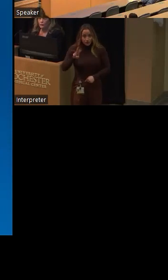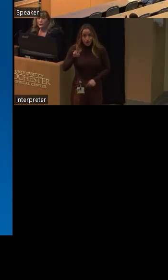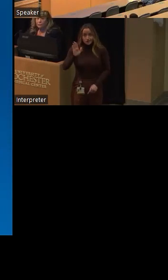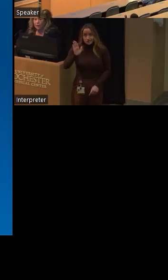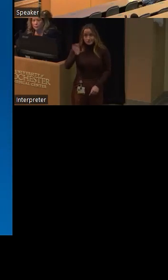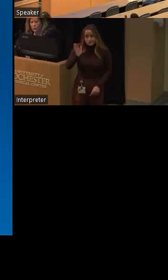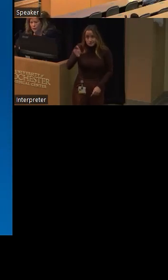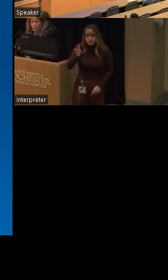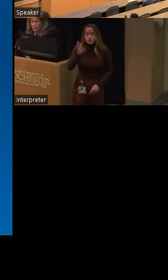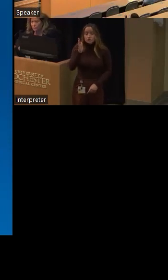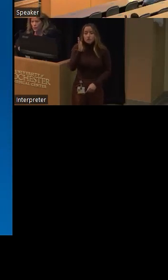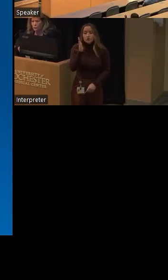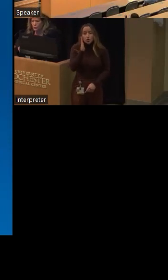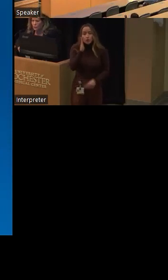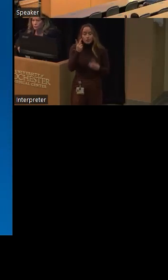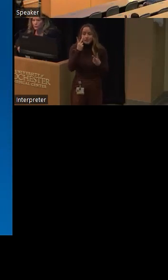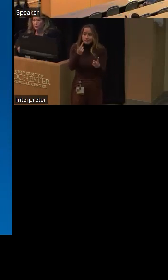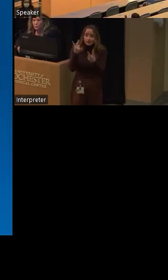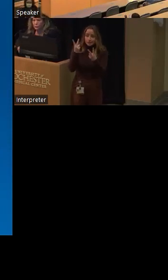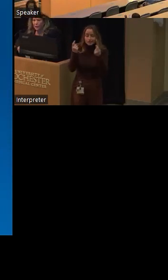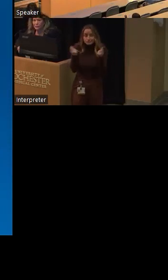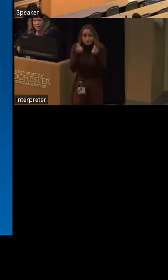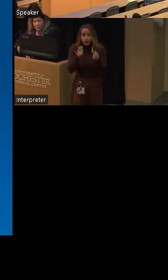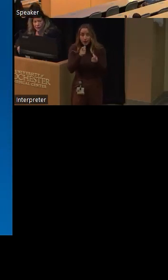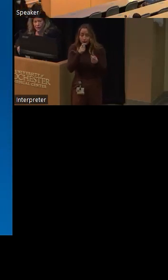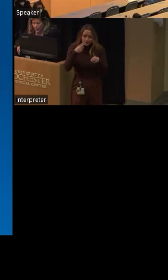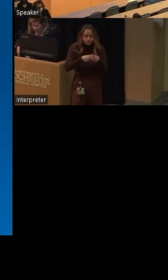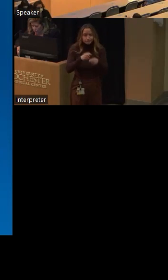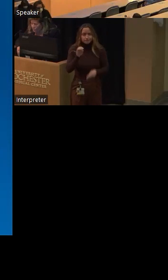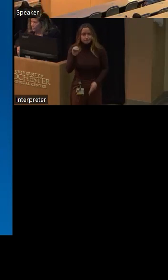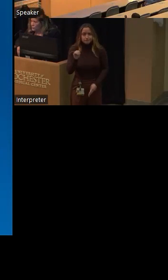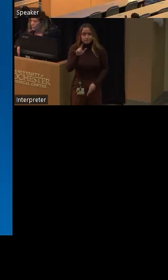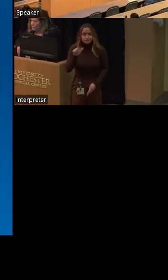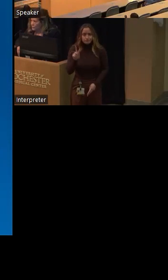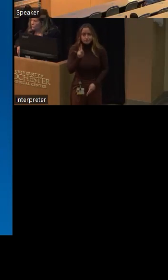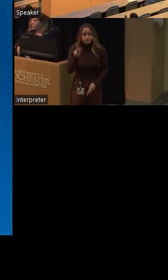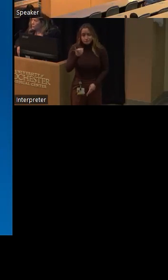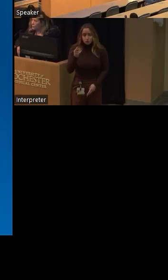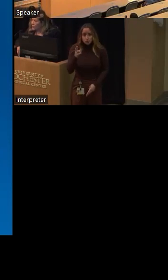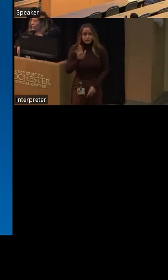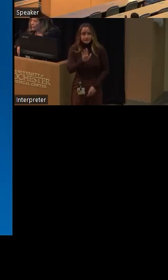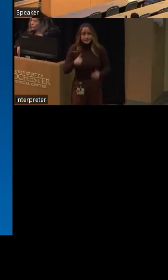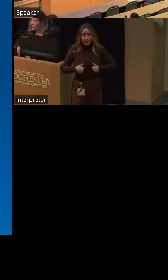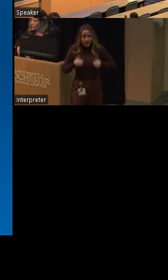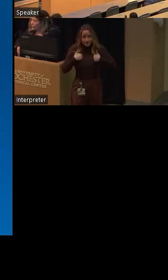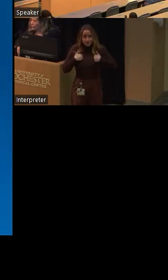on the memory and celebration of Martin Luther King's life is sponsored by the Department of Psychiatry